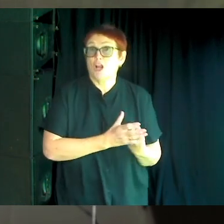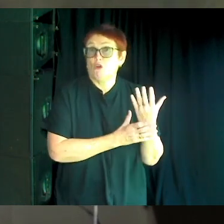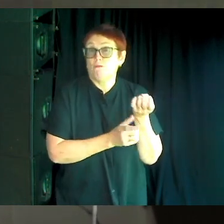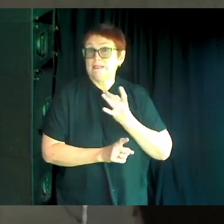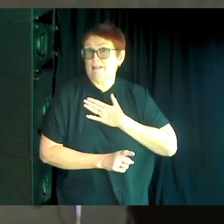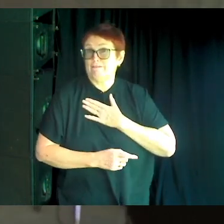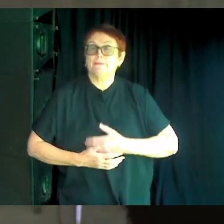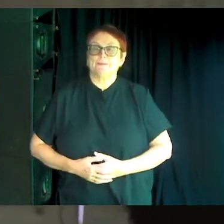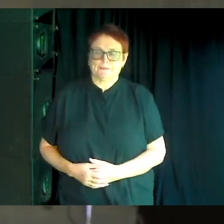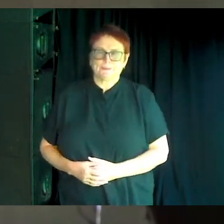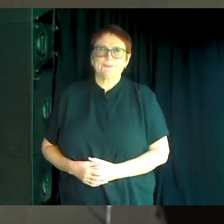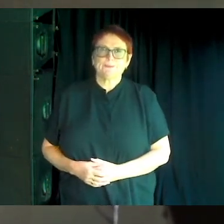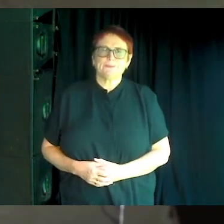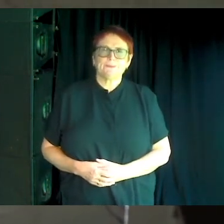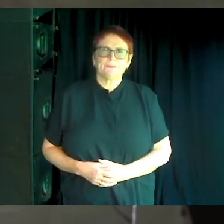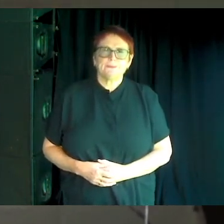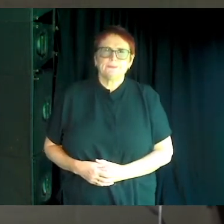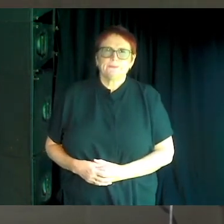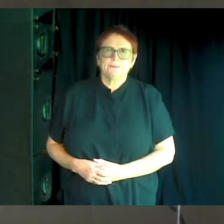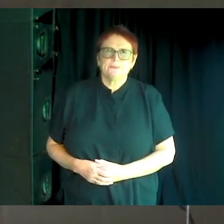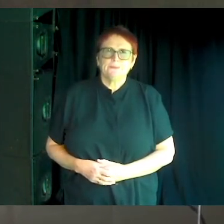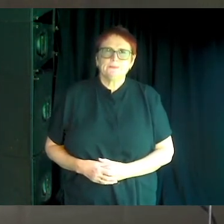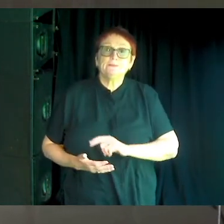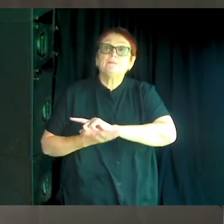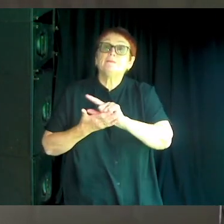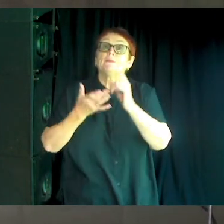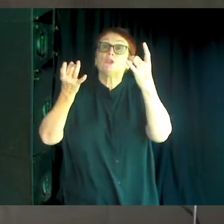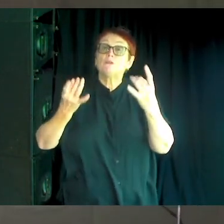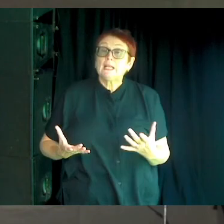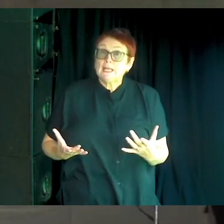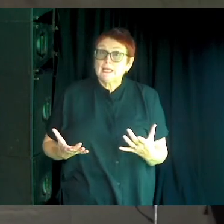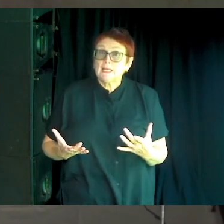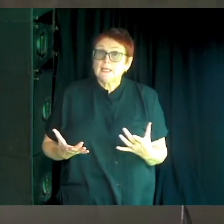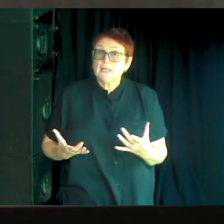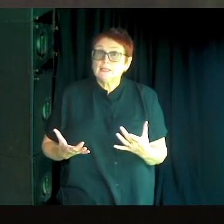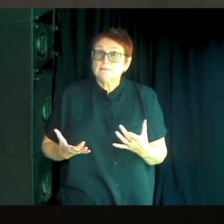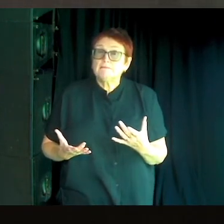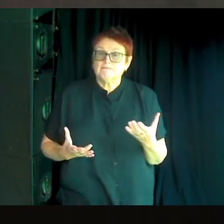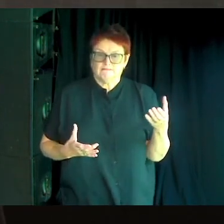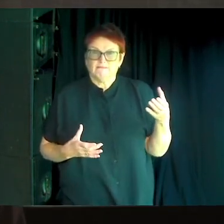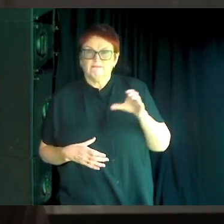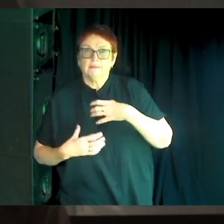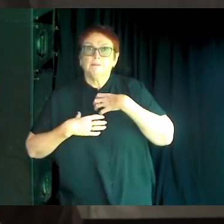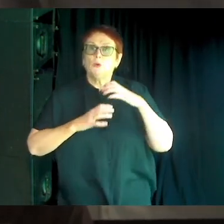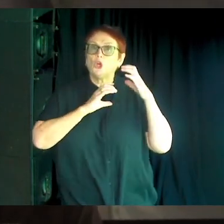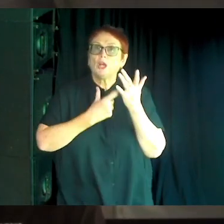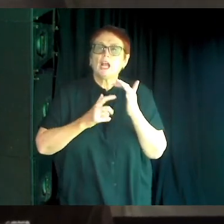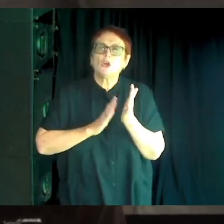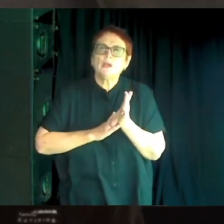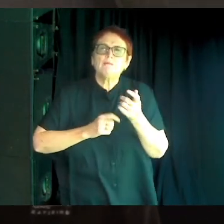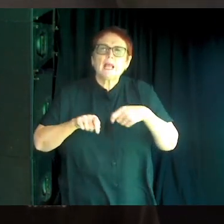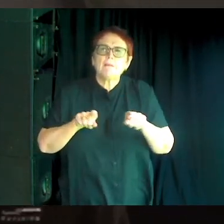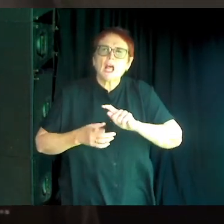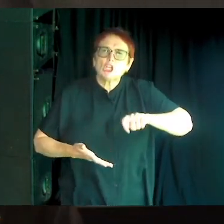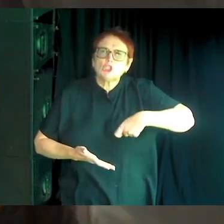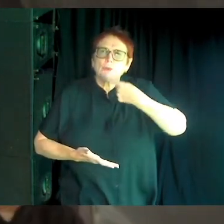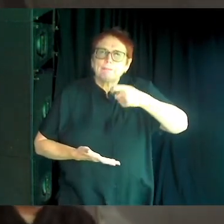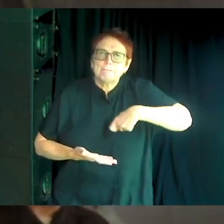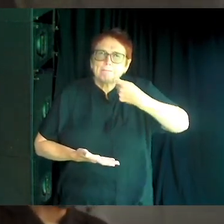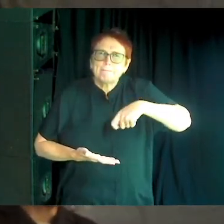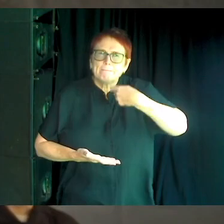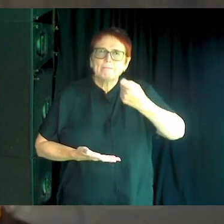already in it so when it is ready more coconut so you want it to make like a soupy consistency so my